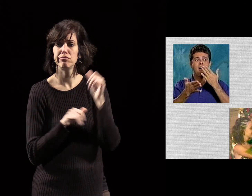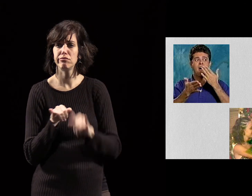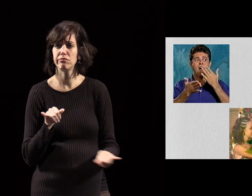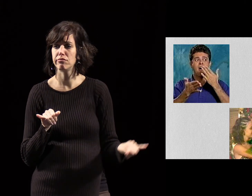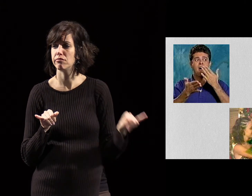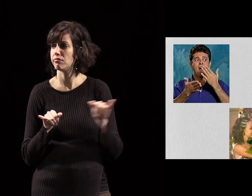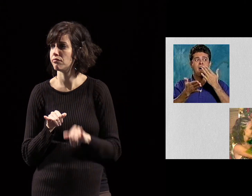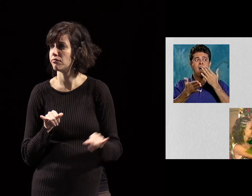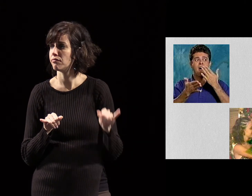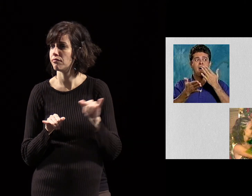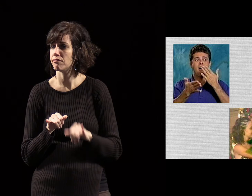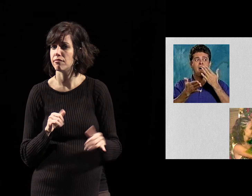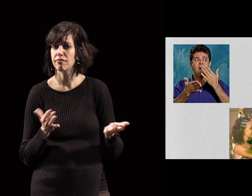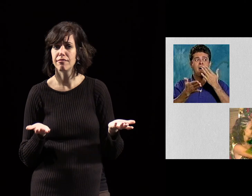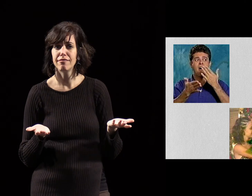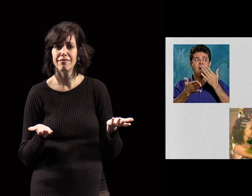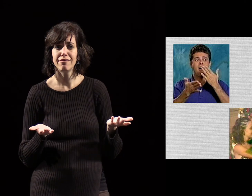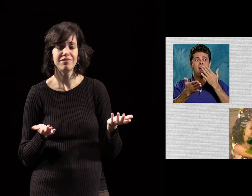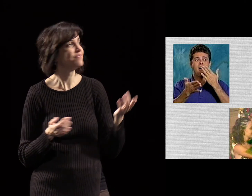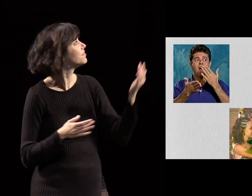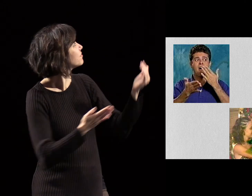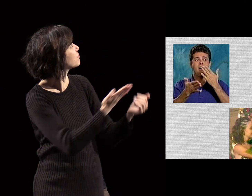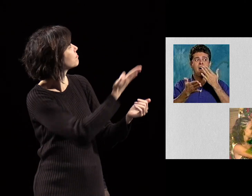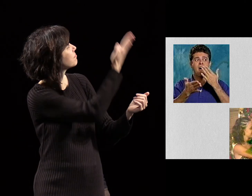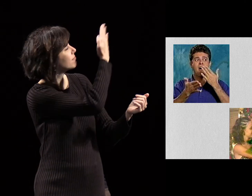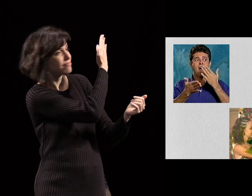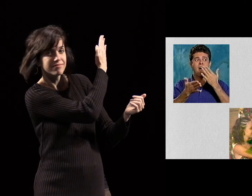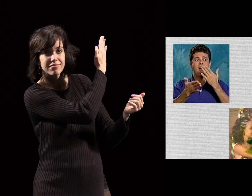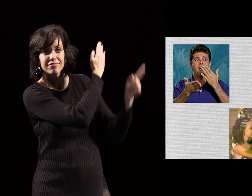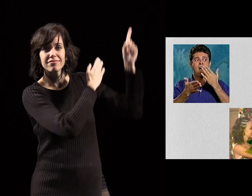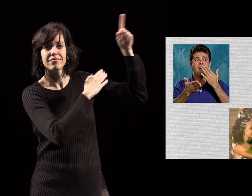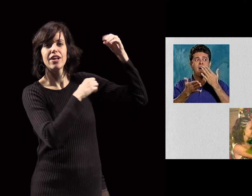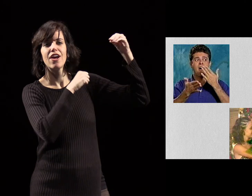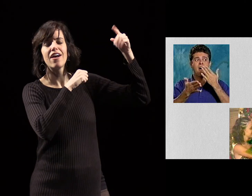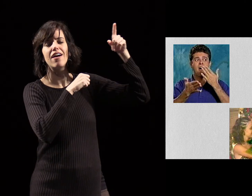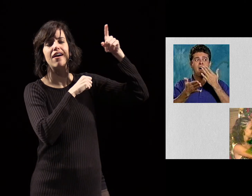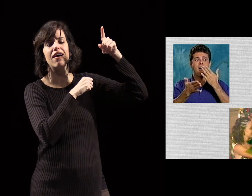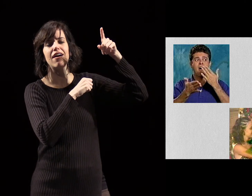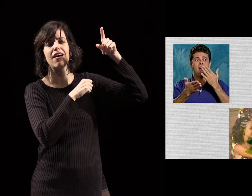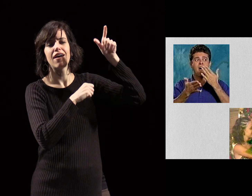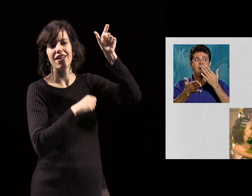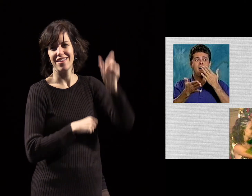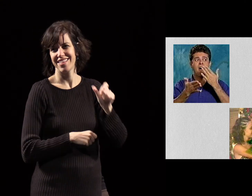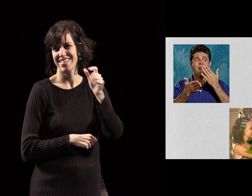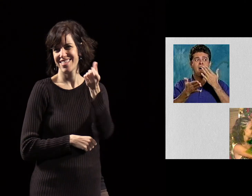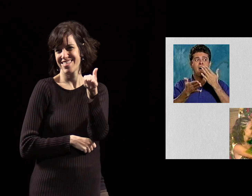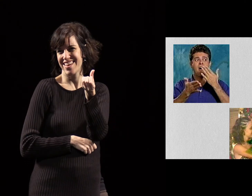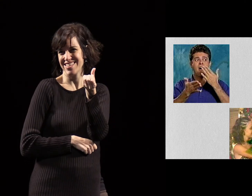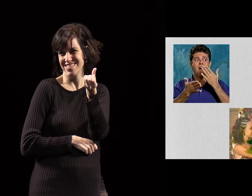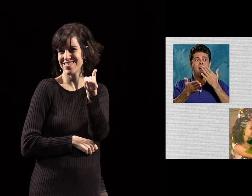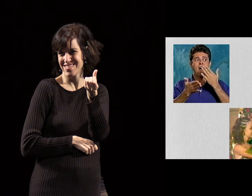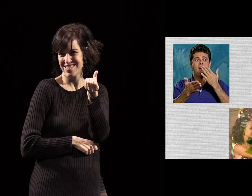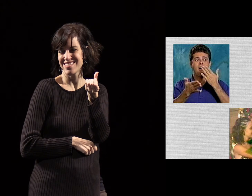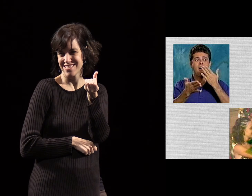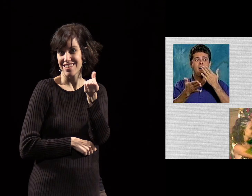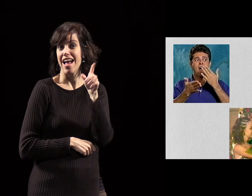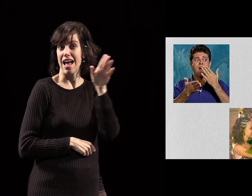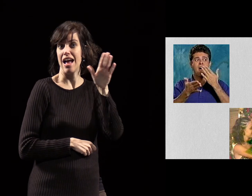but they were really limited. Up at the top left, that's the person I had mentioned earlier, Ben.